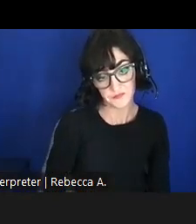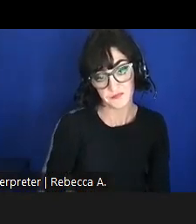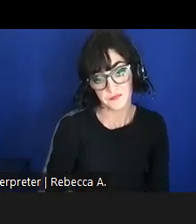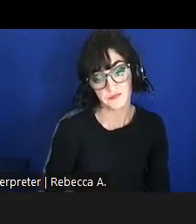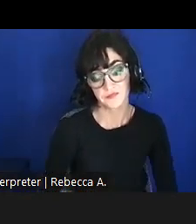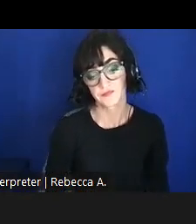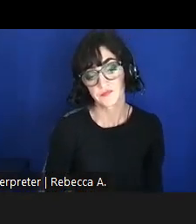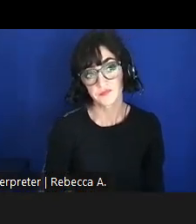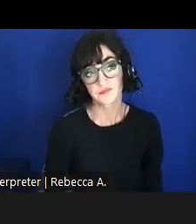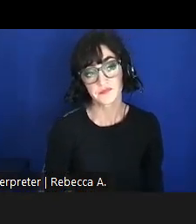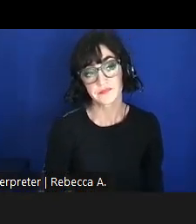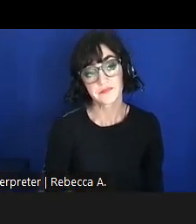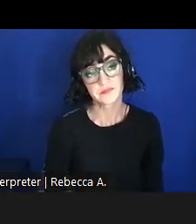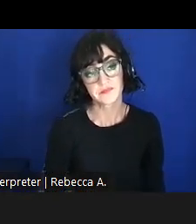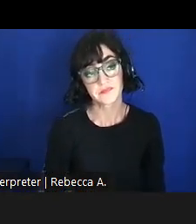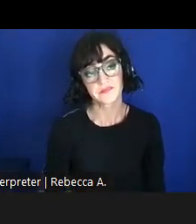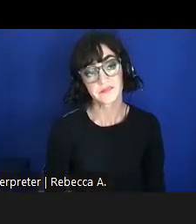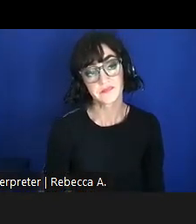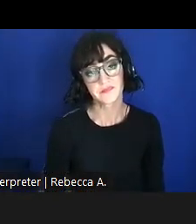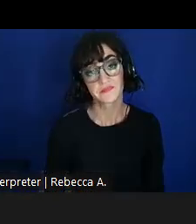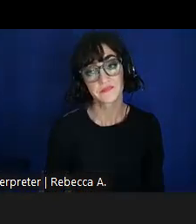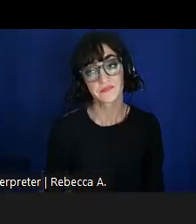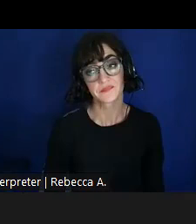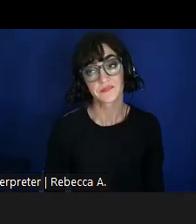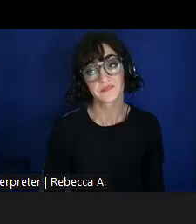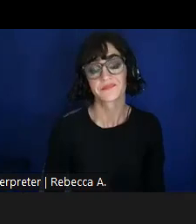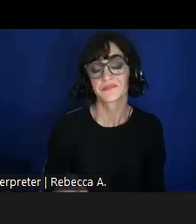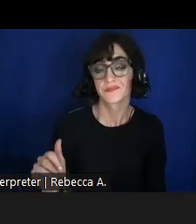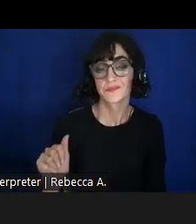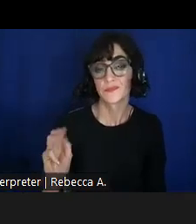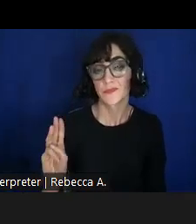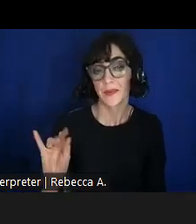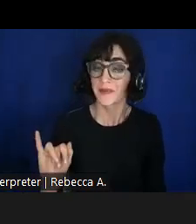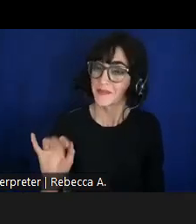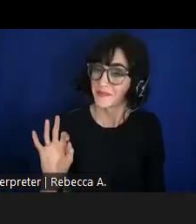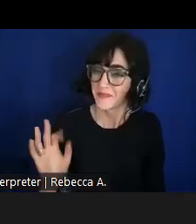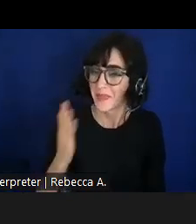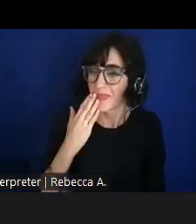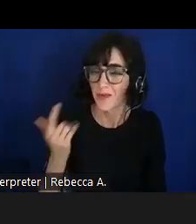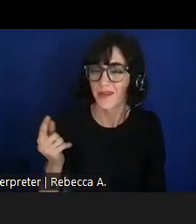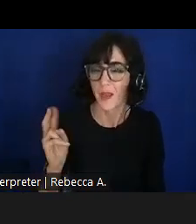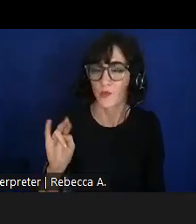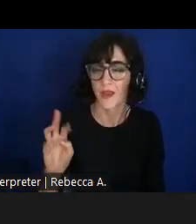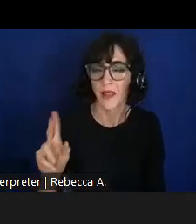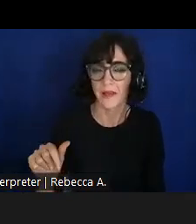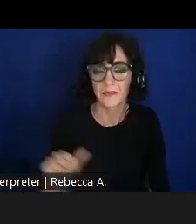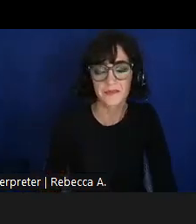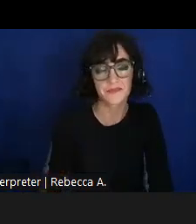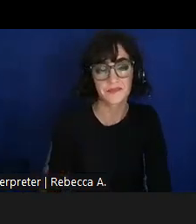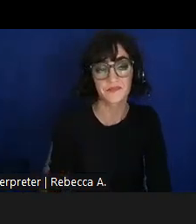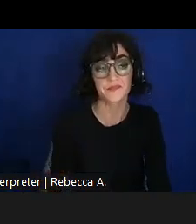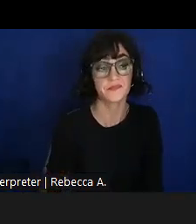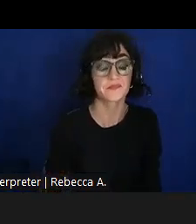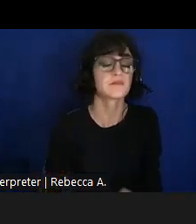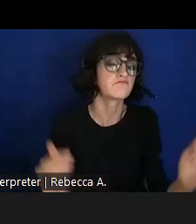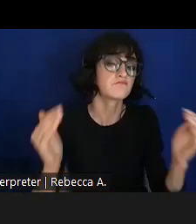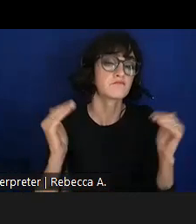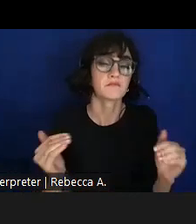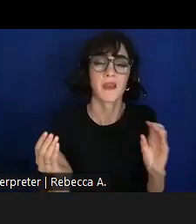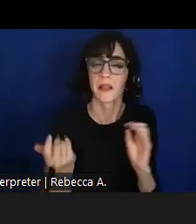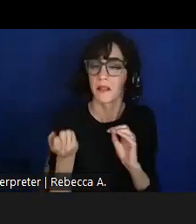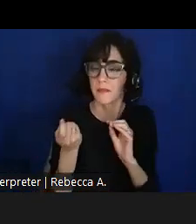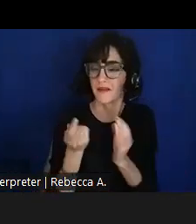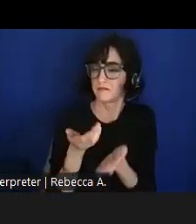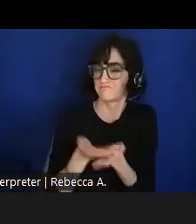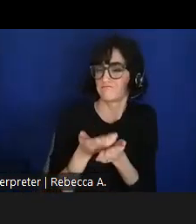(Jamie) Thank you Gabriella so here we have just some statistics related to substance